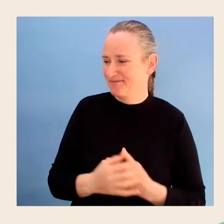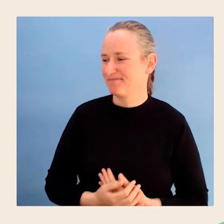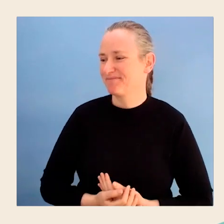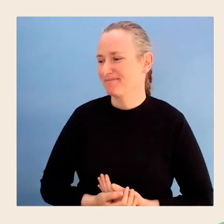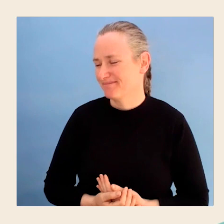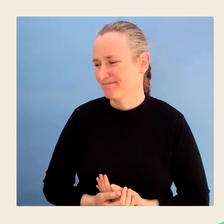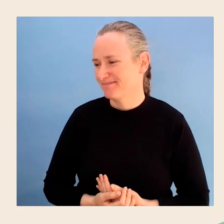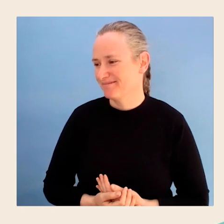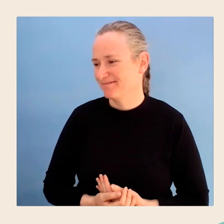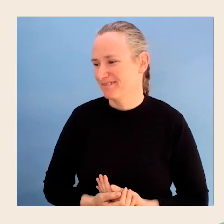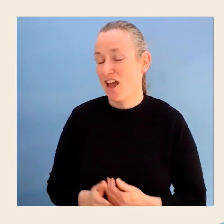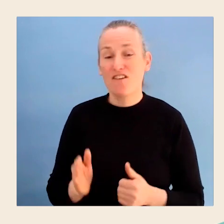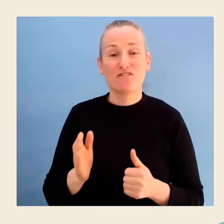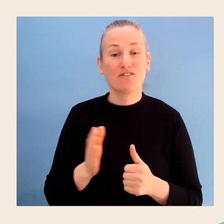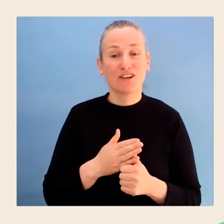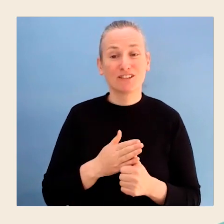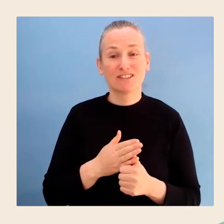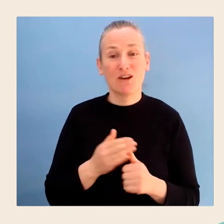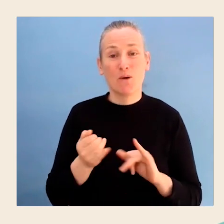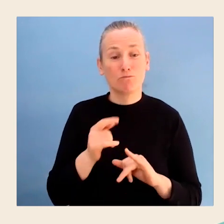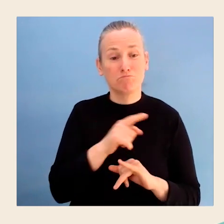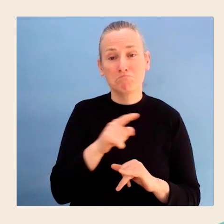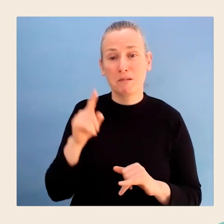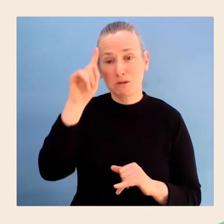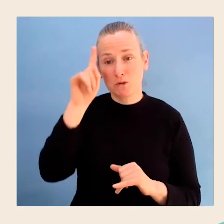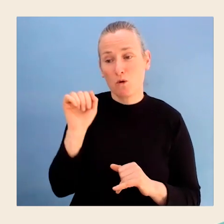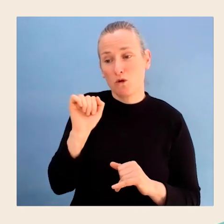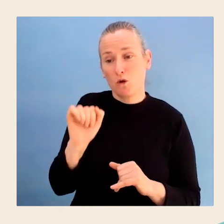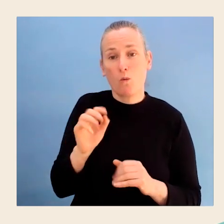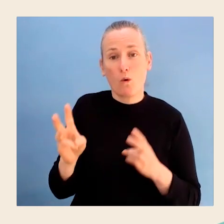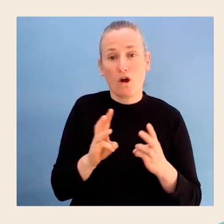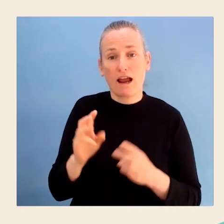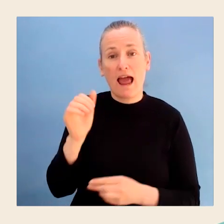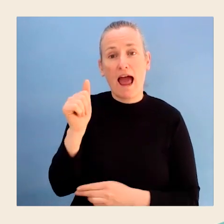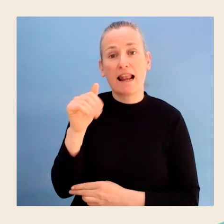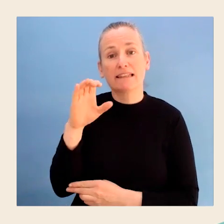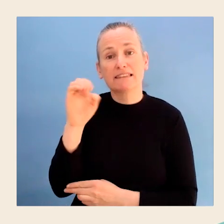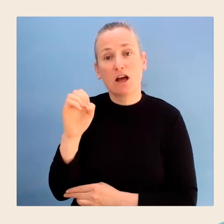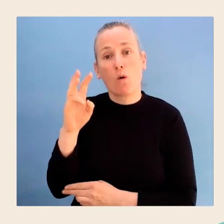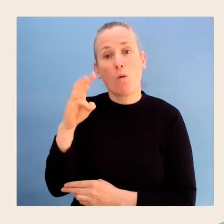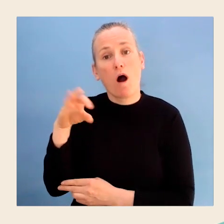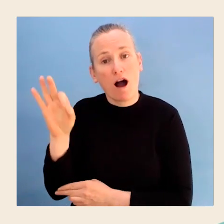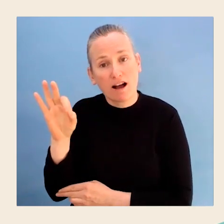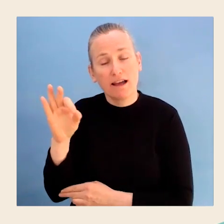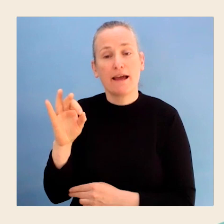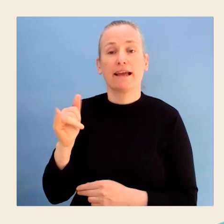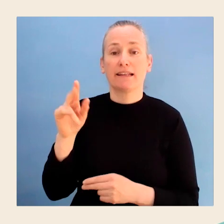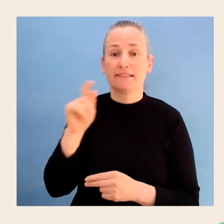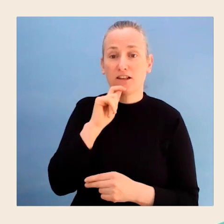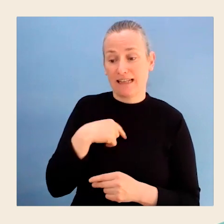First of all, for those who may not be familiar with your work, Alice Wong, I wondered if you could tell us a little bit about yourself